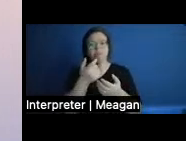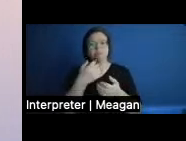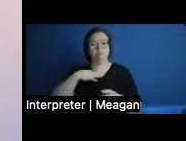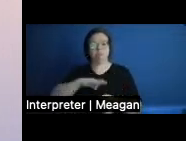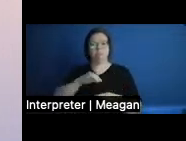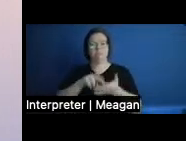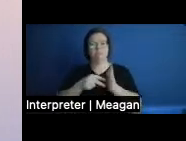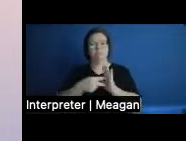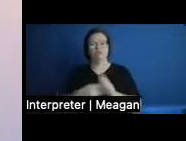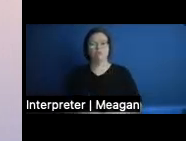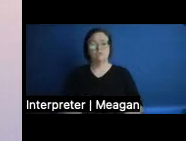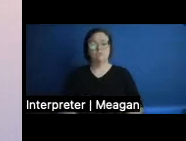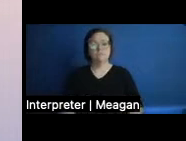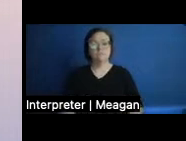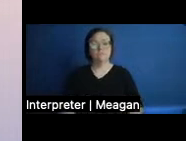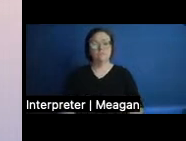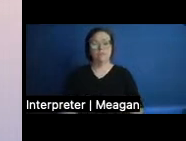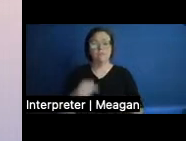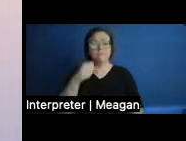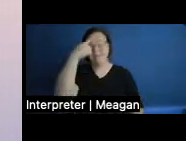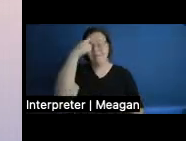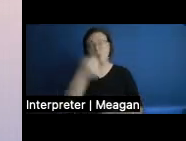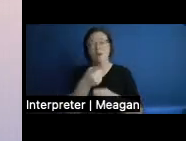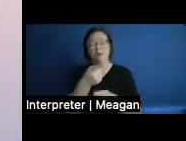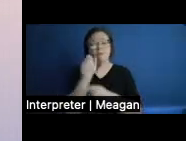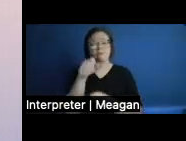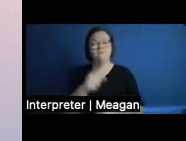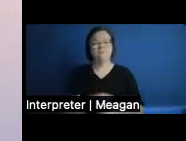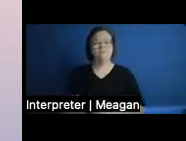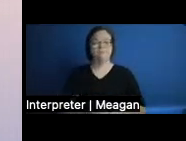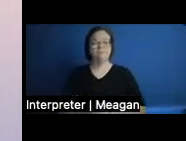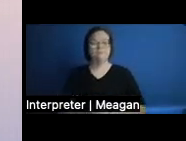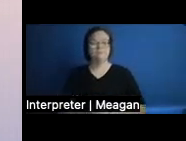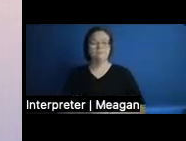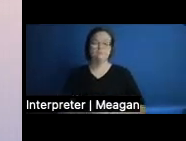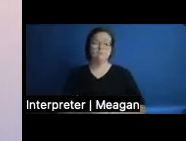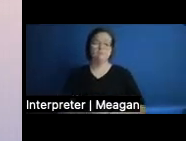Yeah, for sure. And I think you're completely right, Cal. Like there's definitely elements